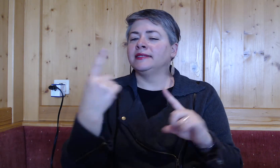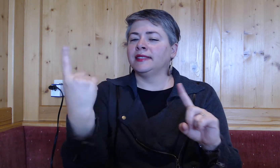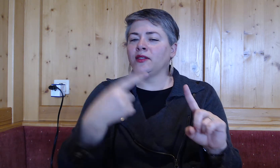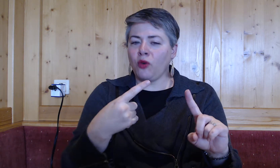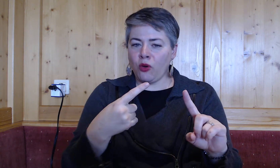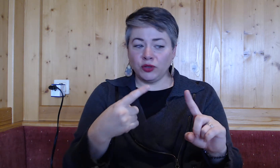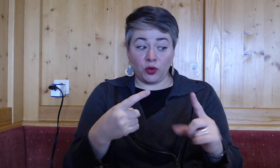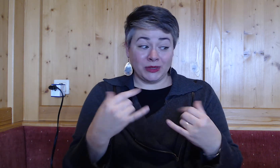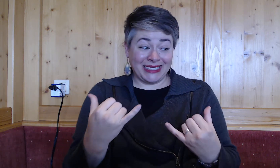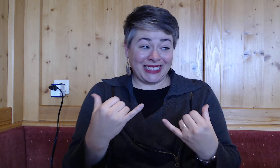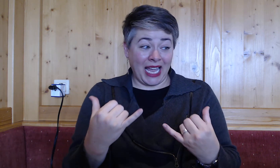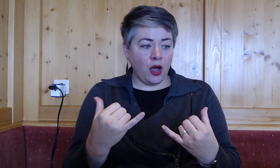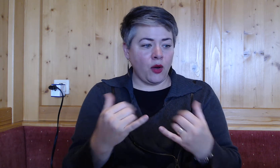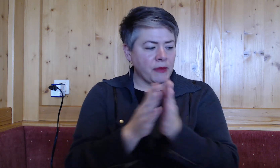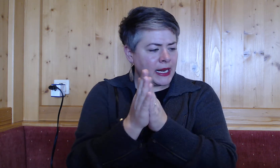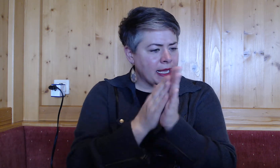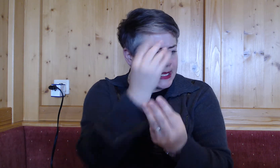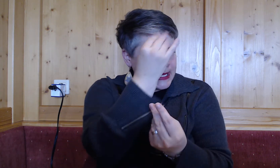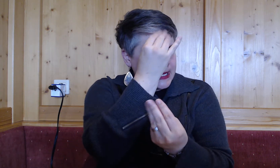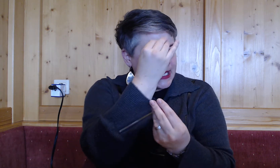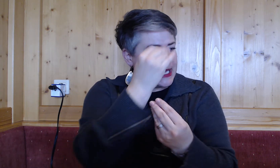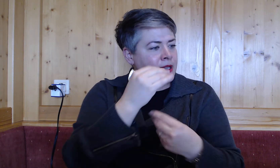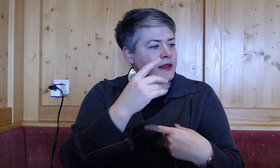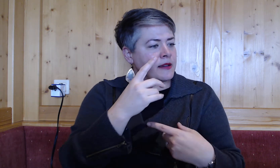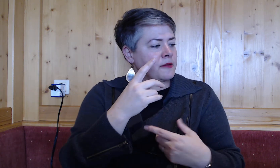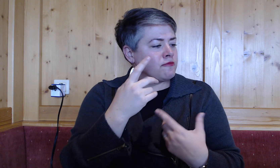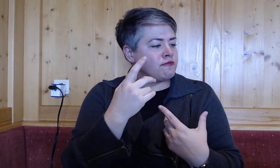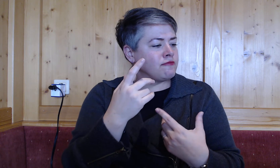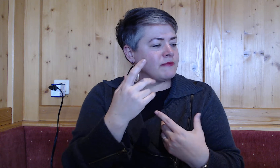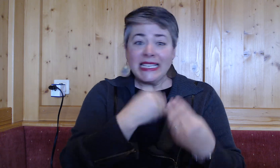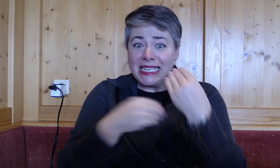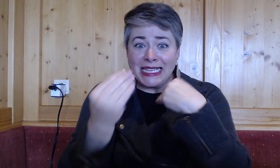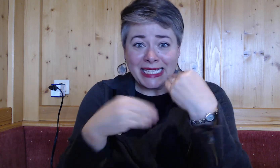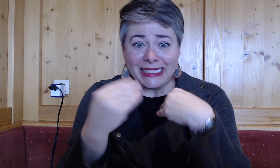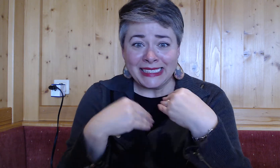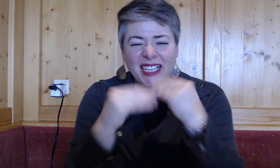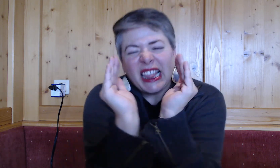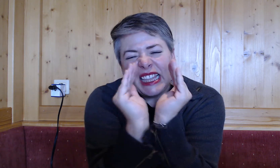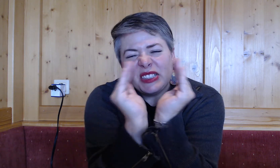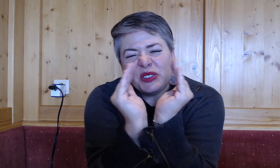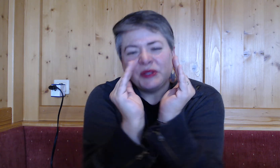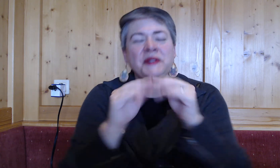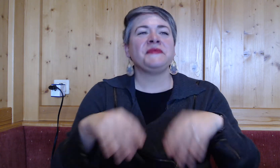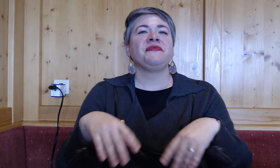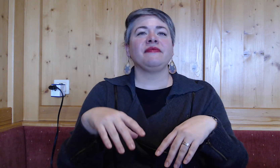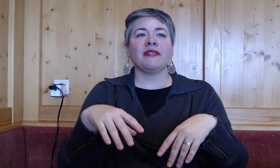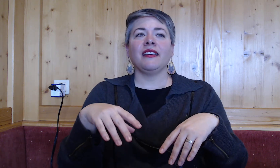That's my goal....and to eat a little.